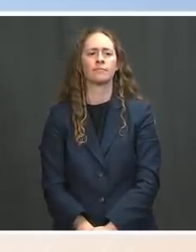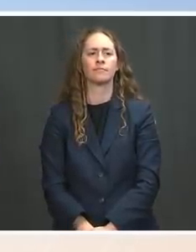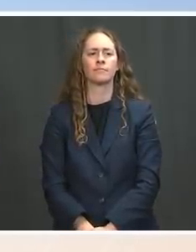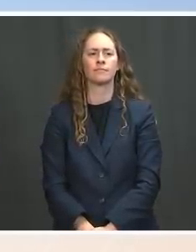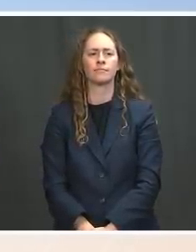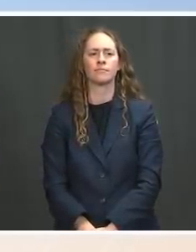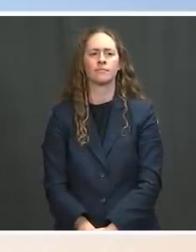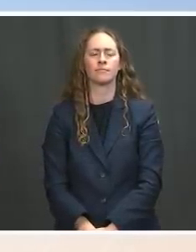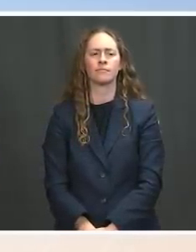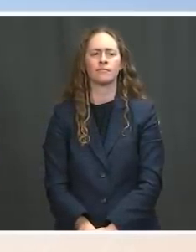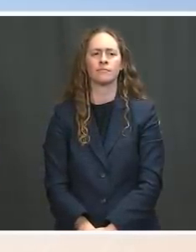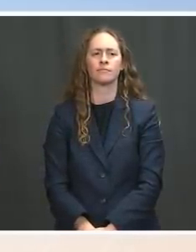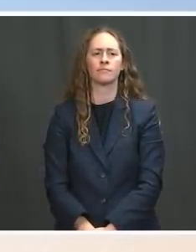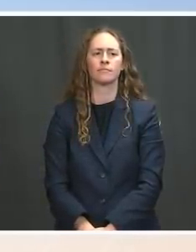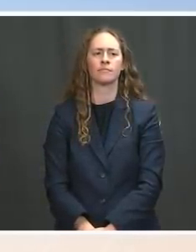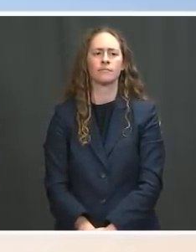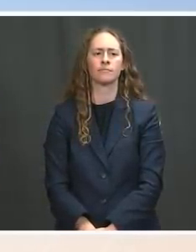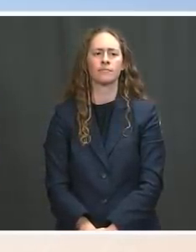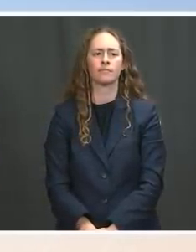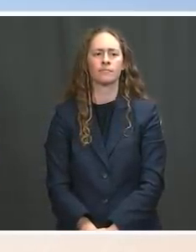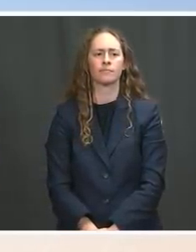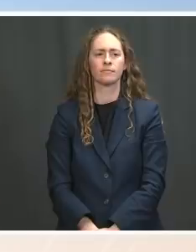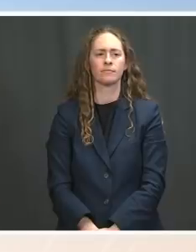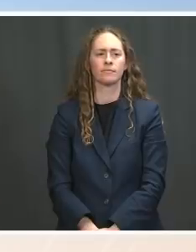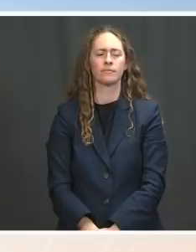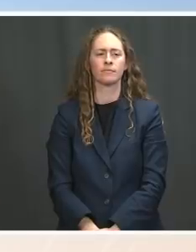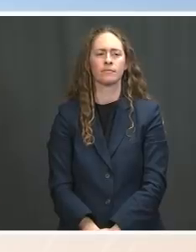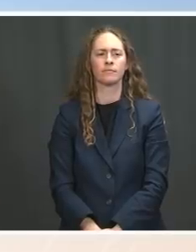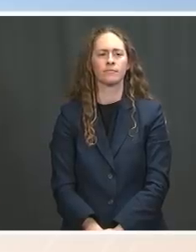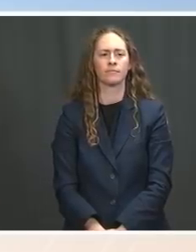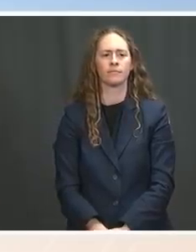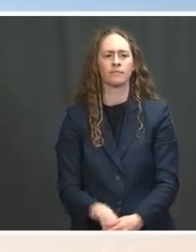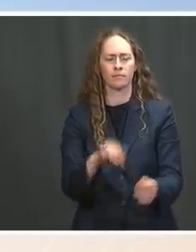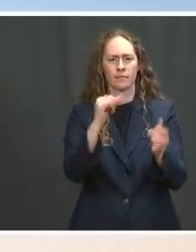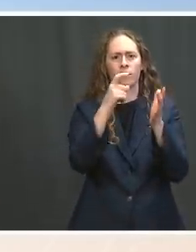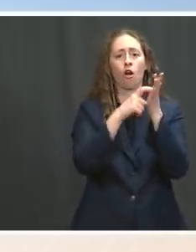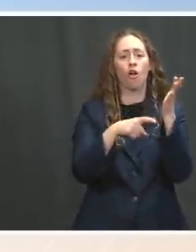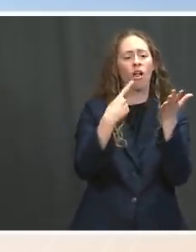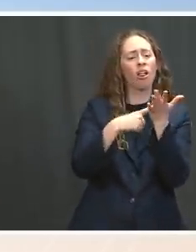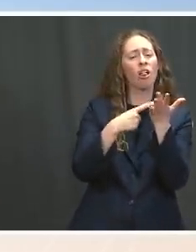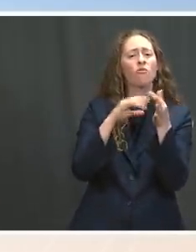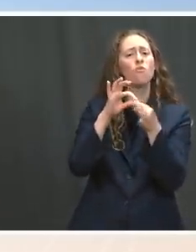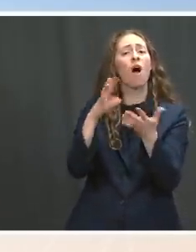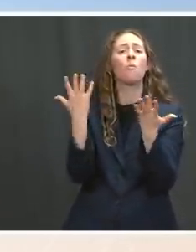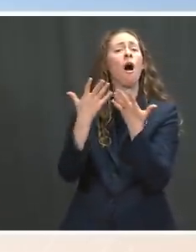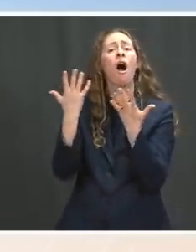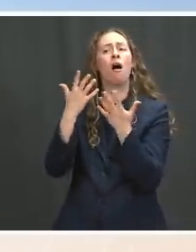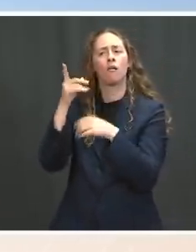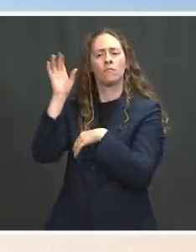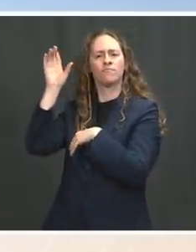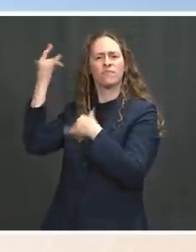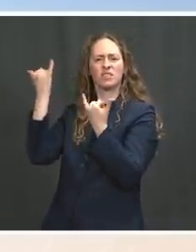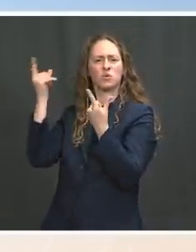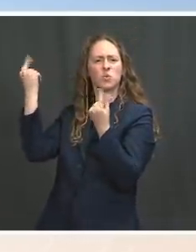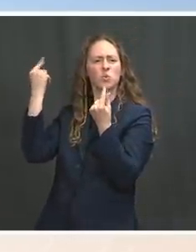It cites a person close to the White House as saying that "one very real possibility is [that] this strategy works. They may get criticism in think pieces about it,